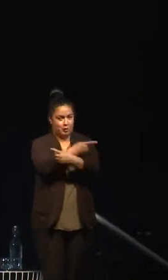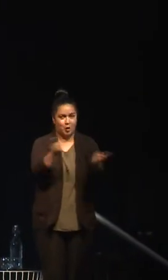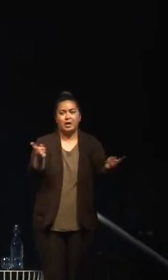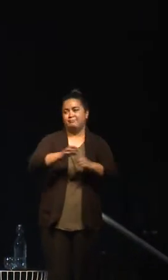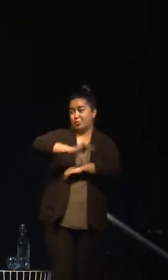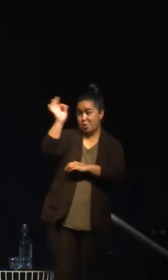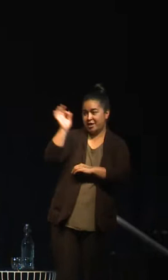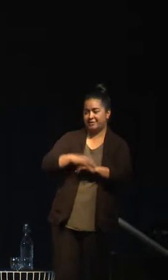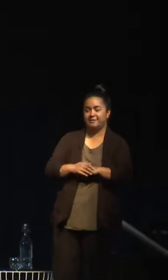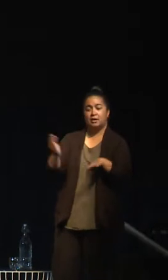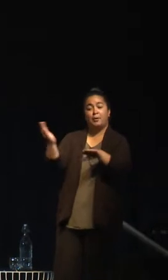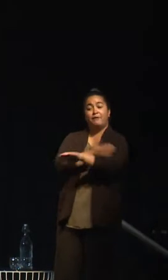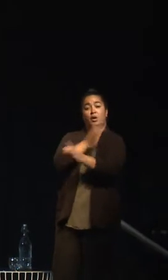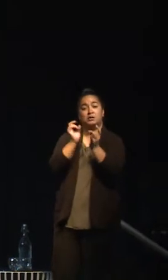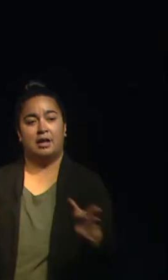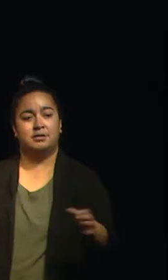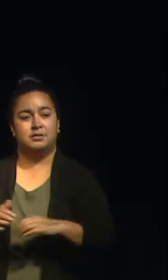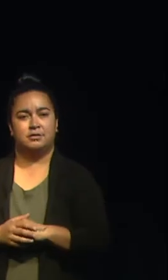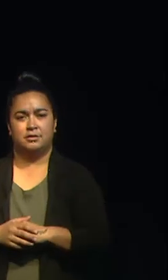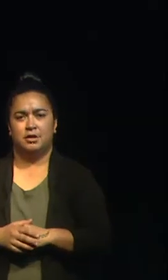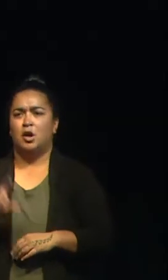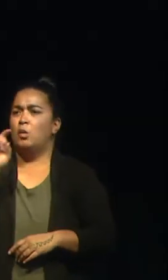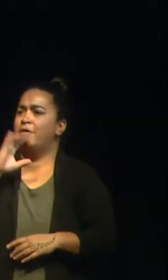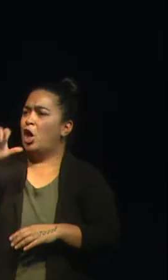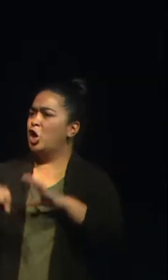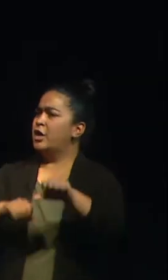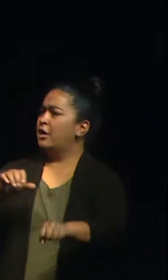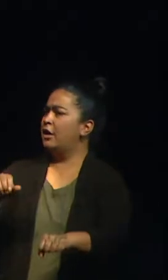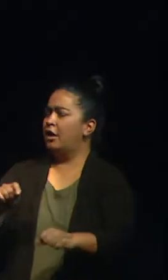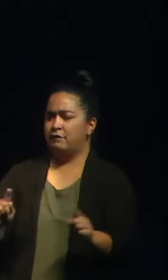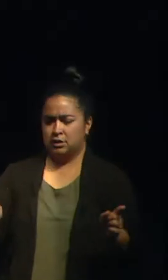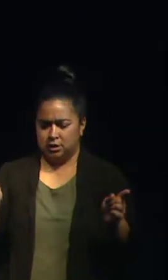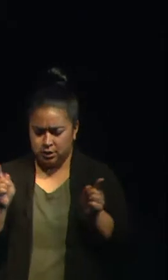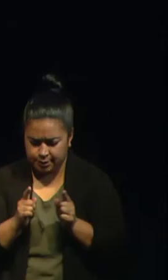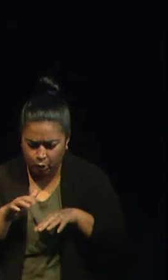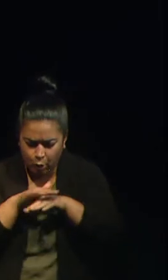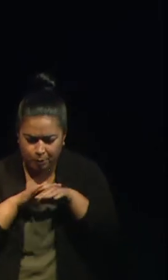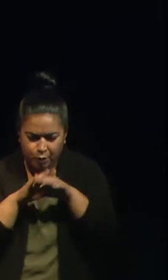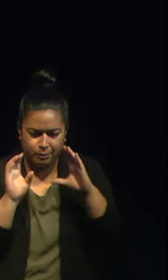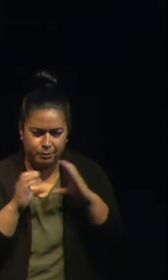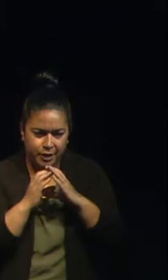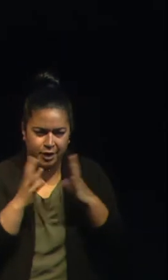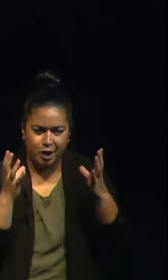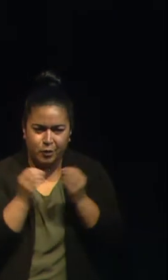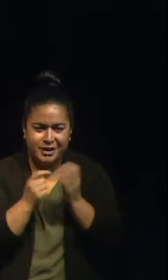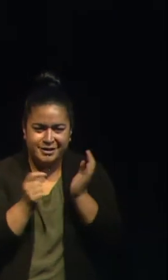before I start would the owner of a small blue planet with tectonic plates, please tend